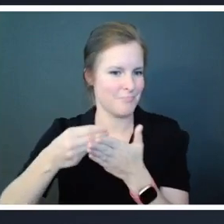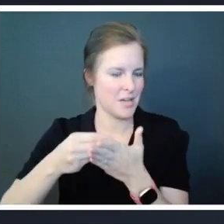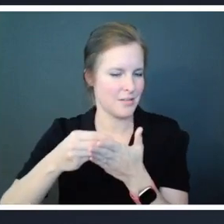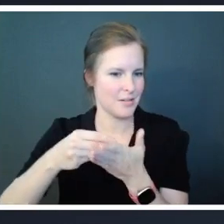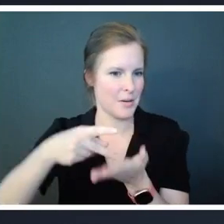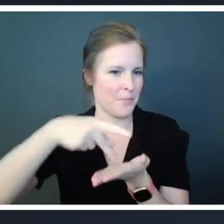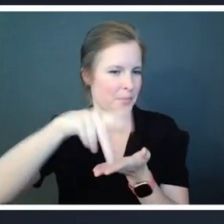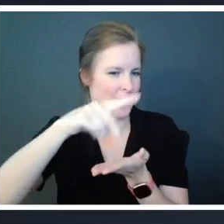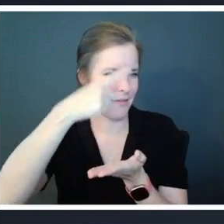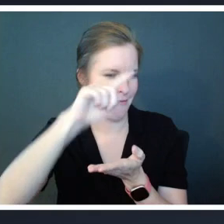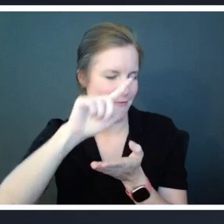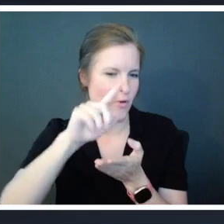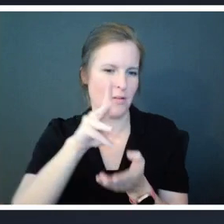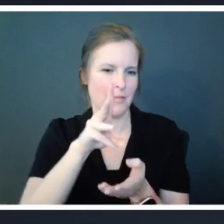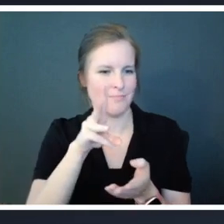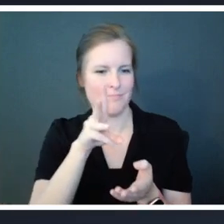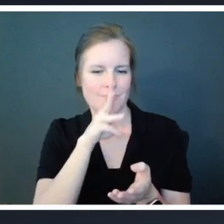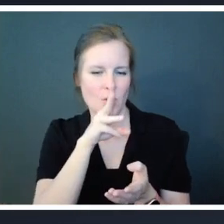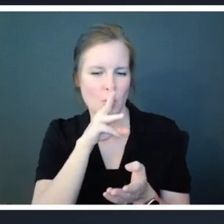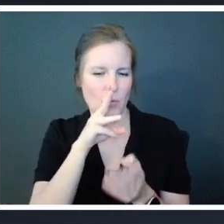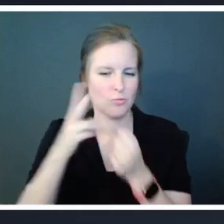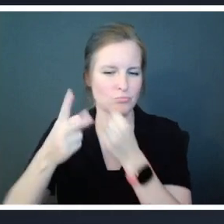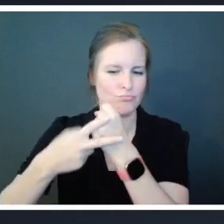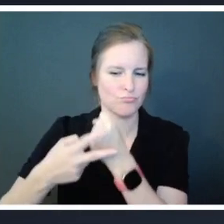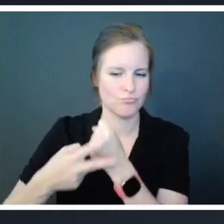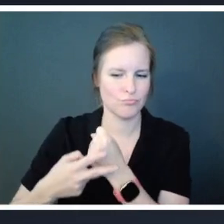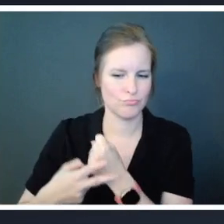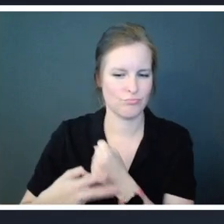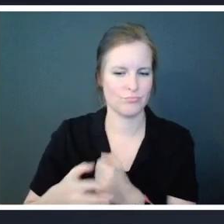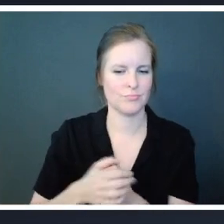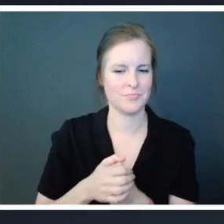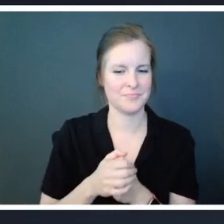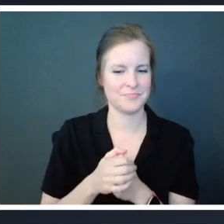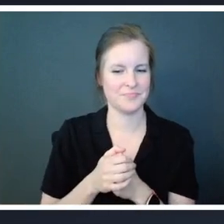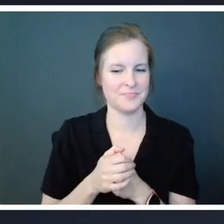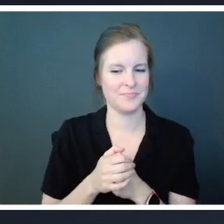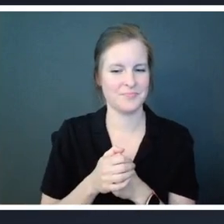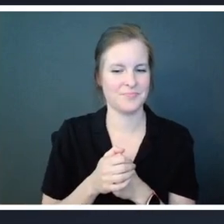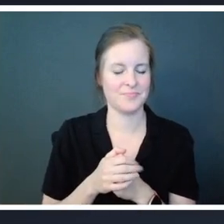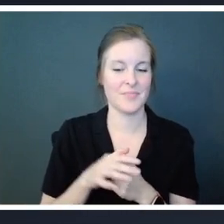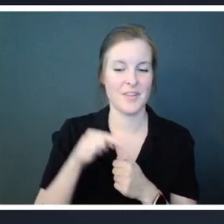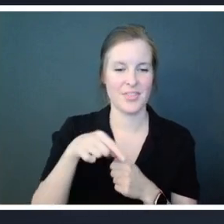The Duck Stamp program has continuously operated since 1934. It's still a requirement for that